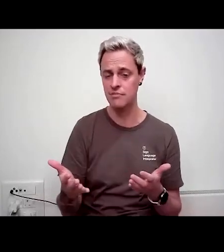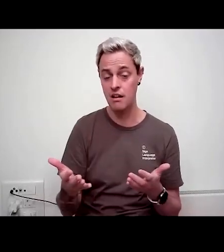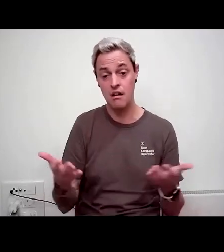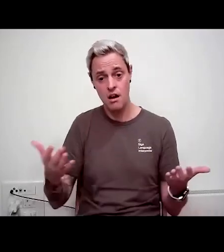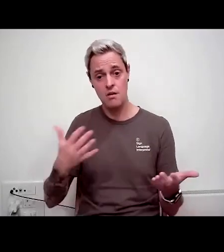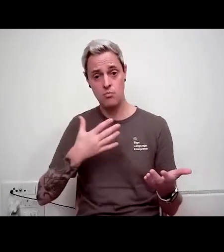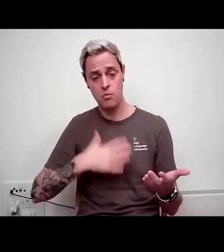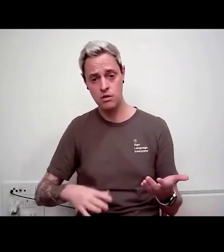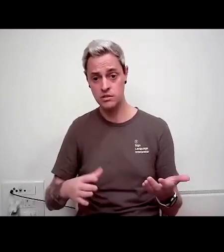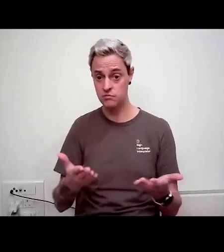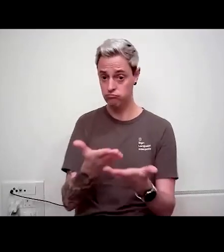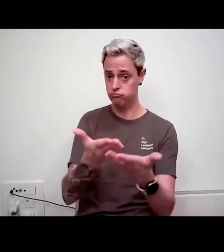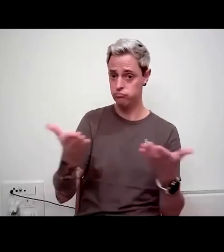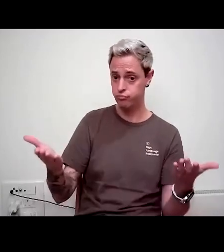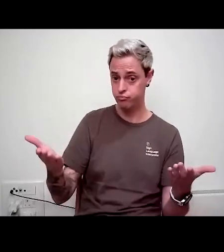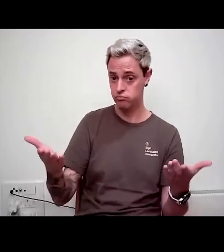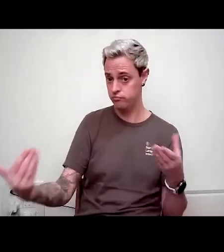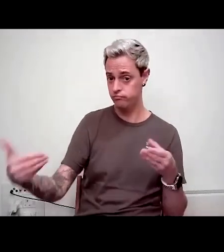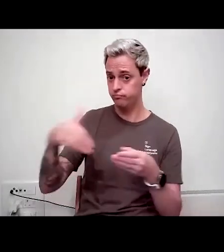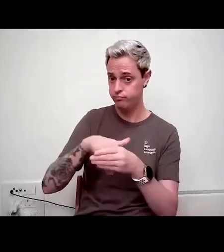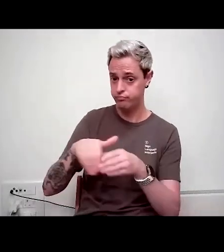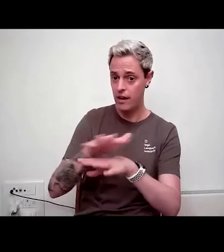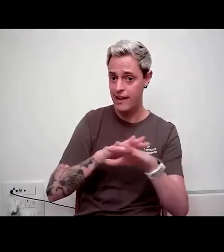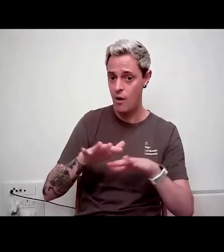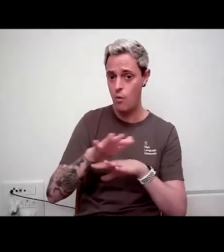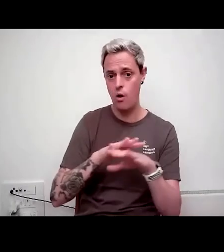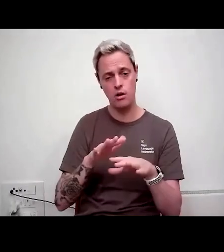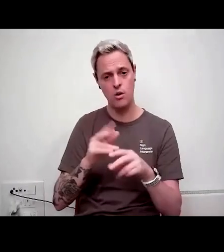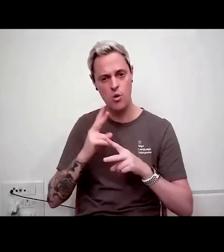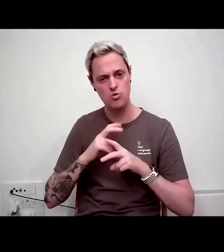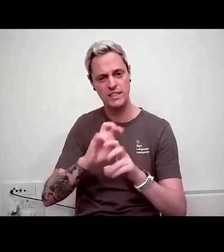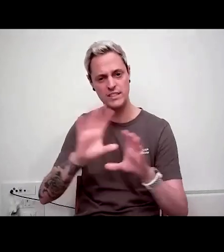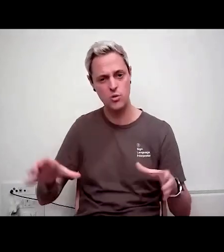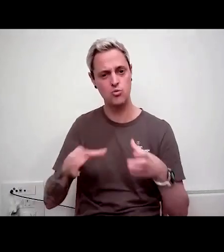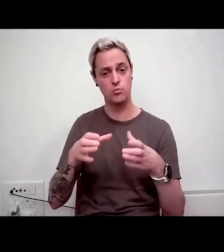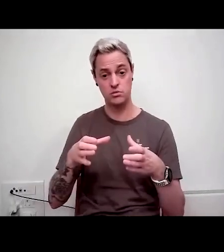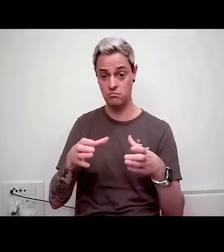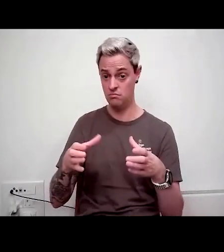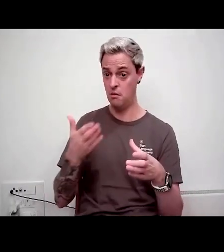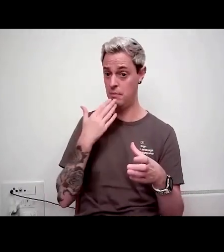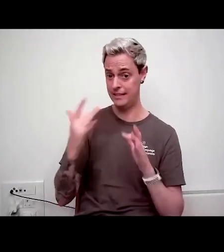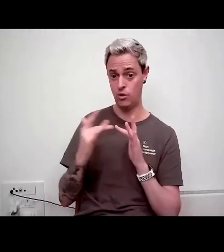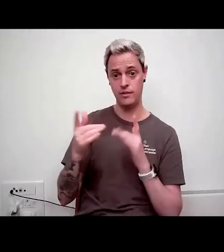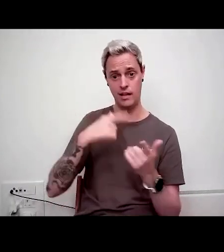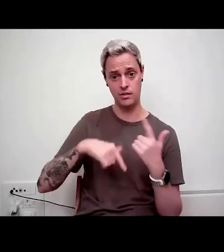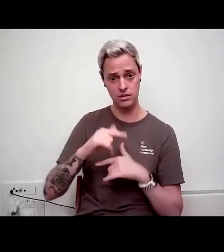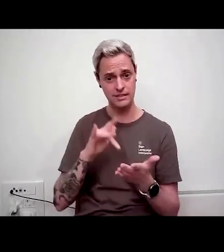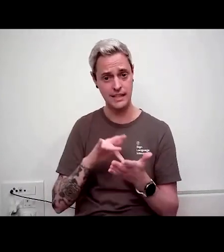those who are interested in being part of networks, research consortia, to get in touch with the Centre.